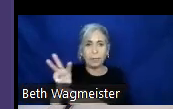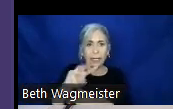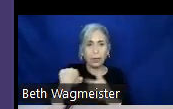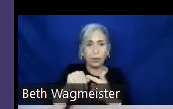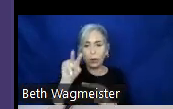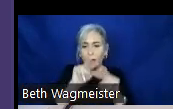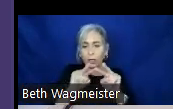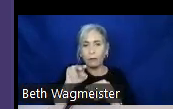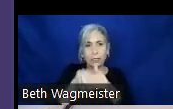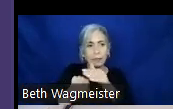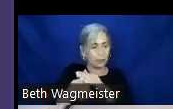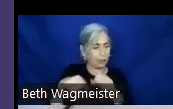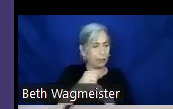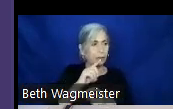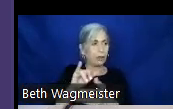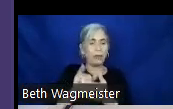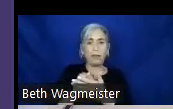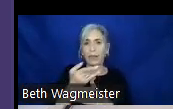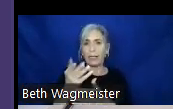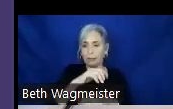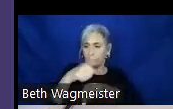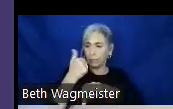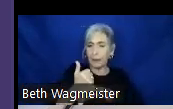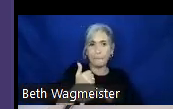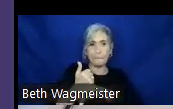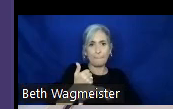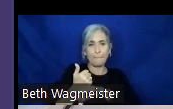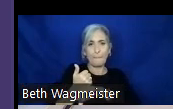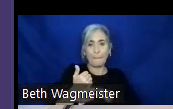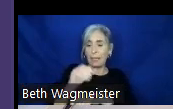we want to make sure these are in place. Even CMS as an accessibility